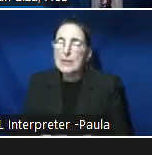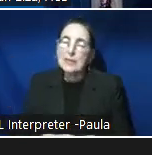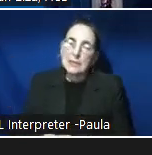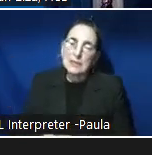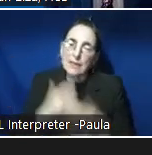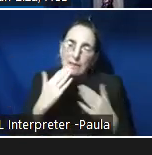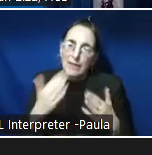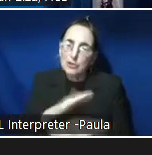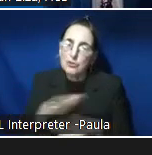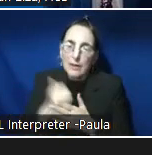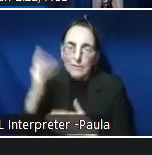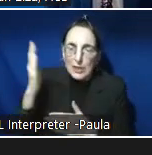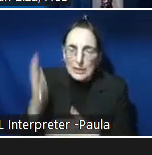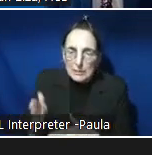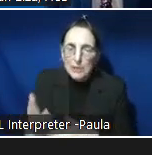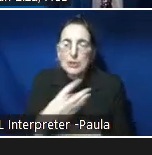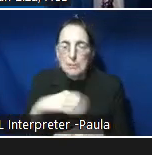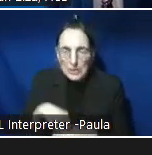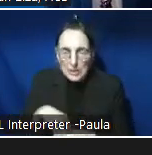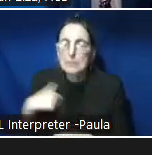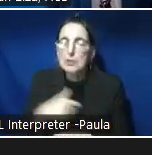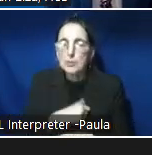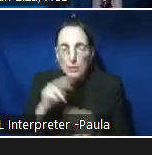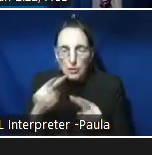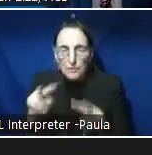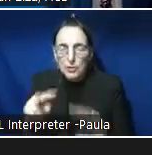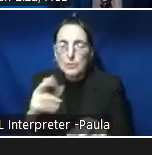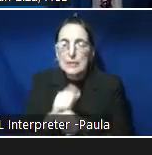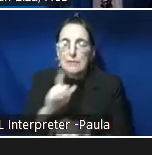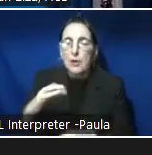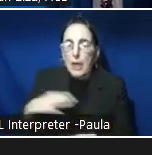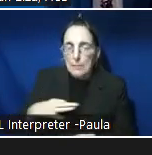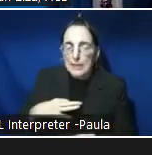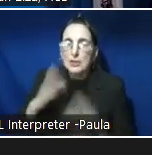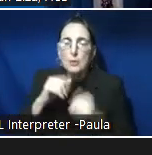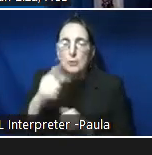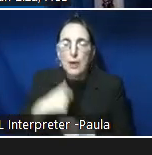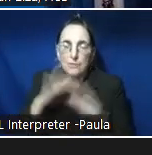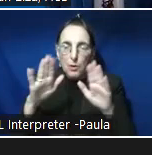We look forward to receiving your applications and we hope you have a wonderful rest of your day and week and holiday season